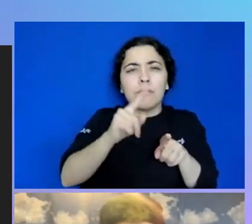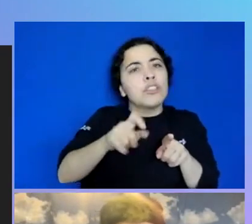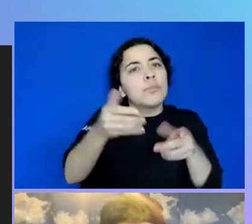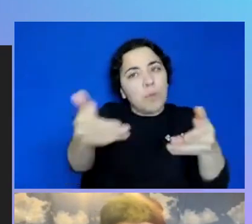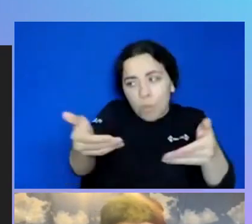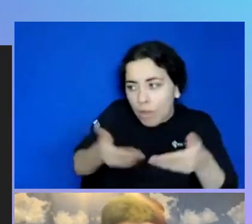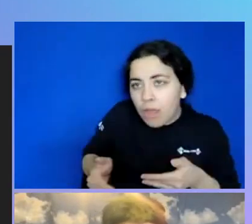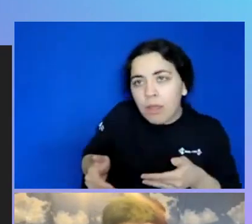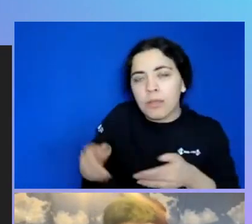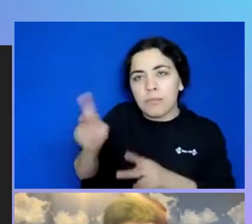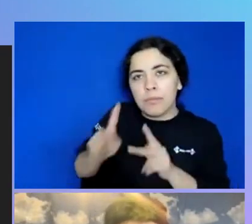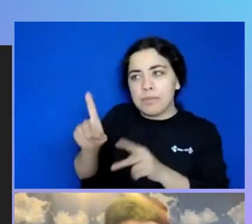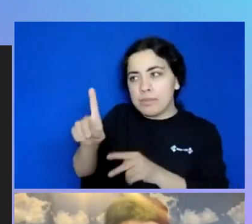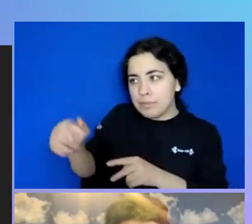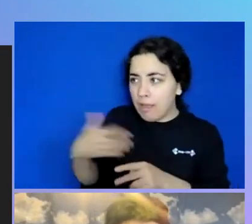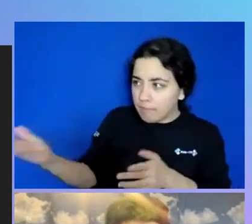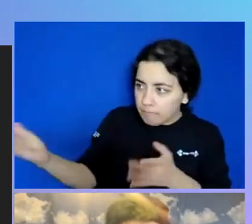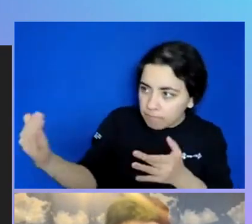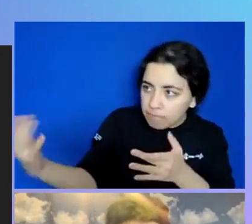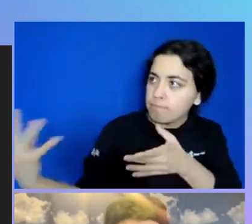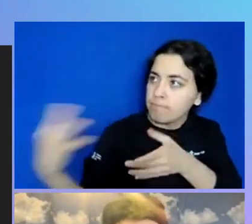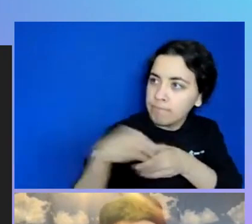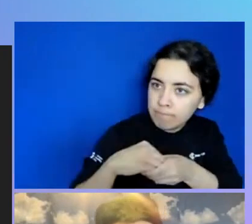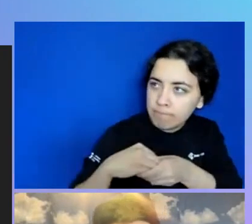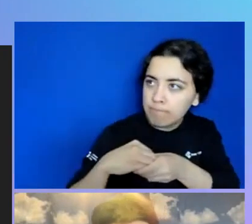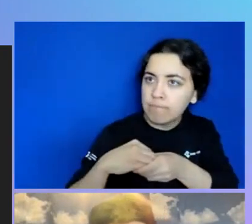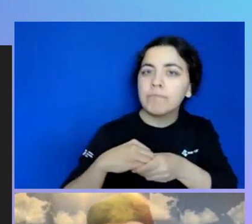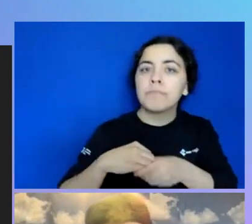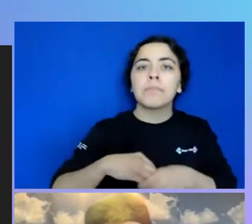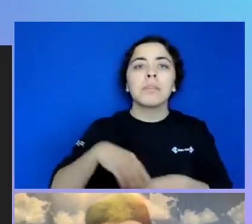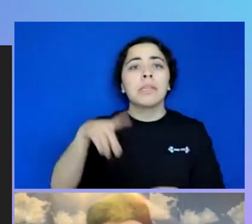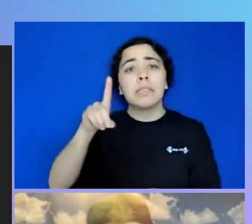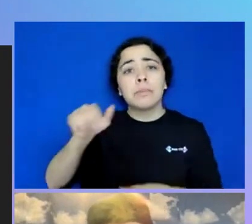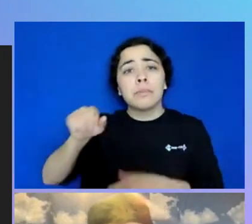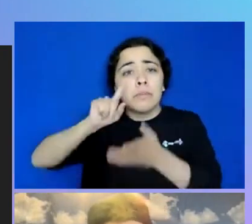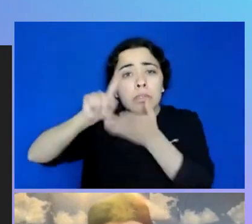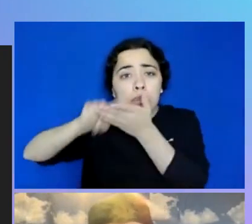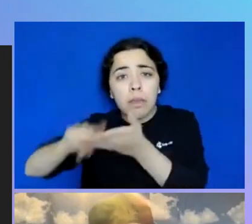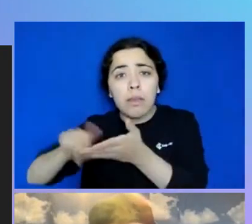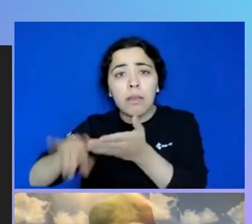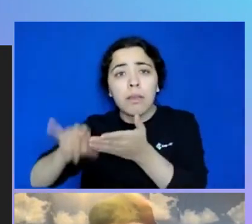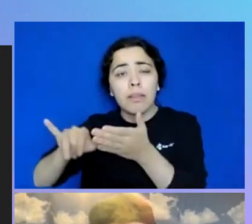with disabilities and, uh, disability studies really gives